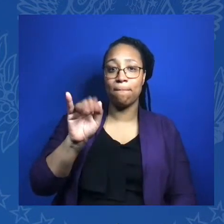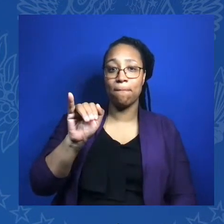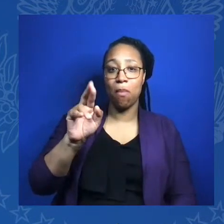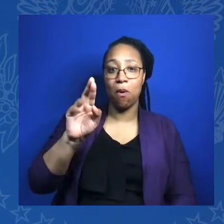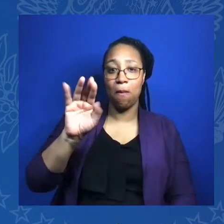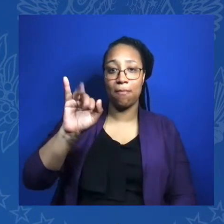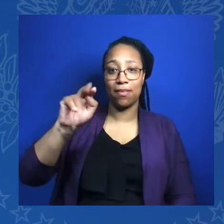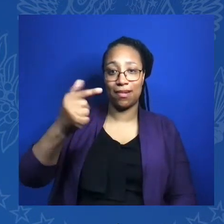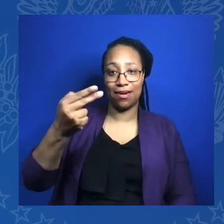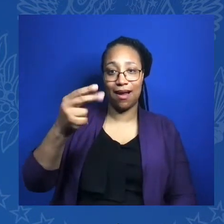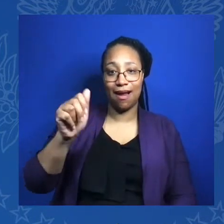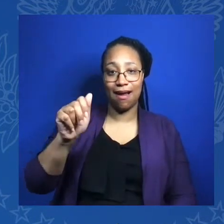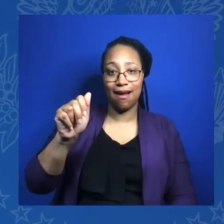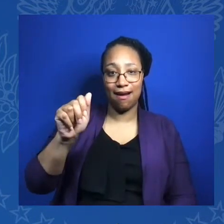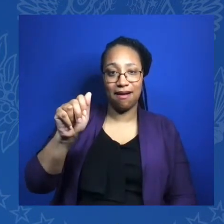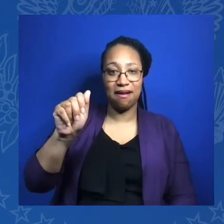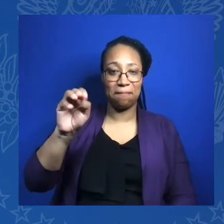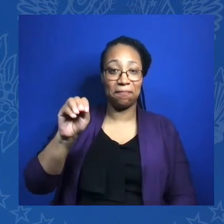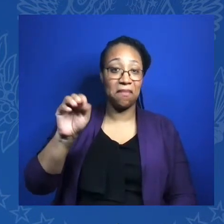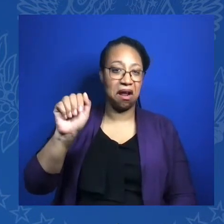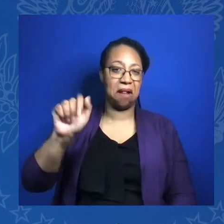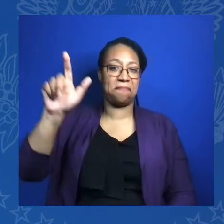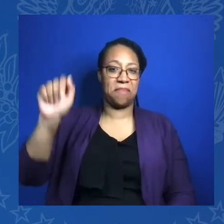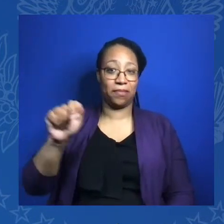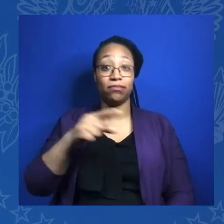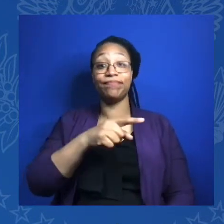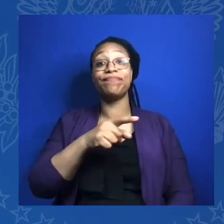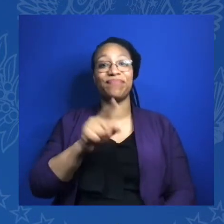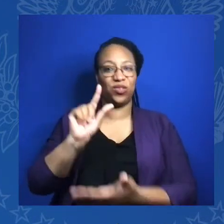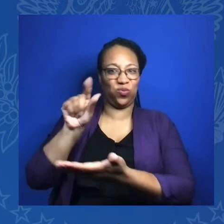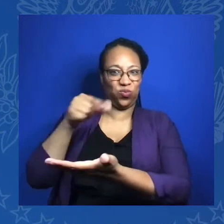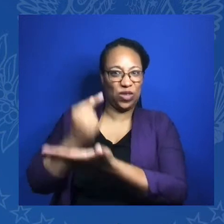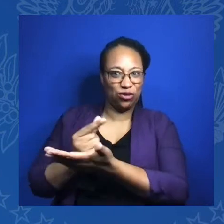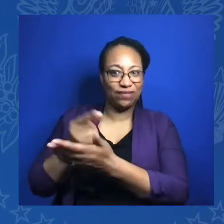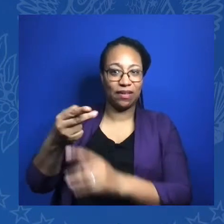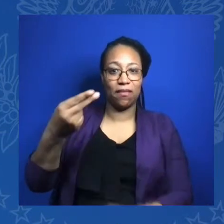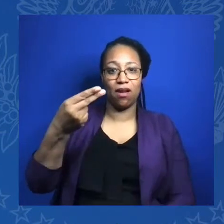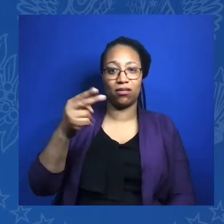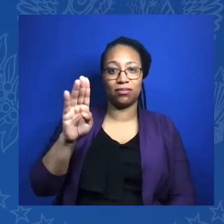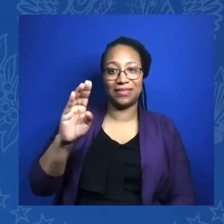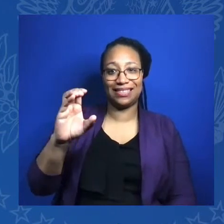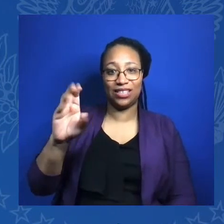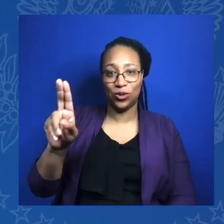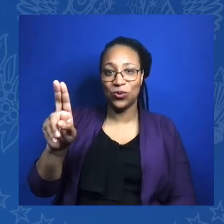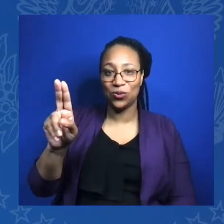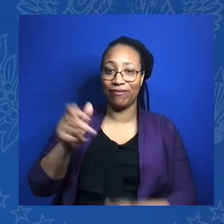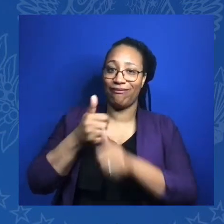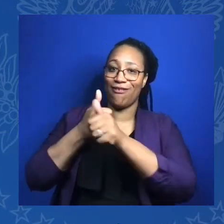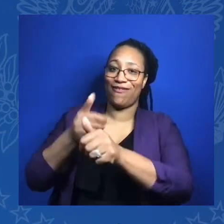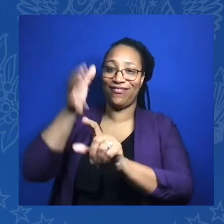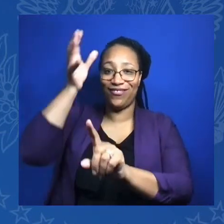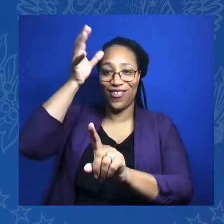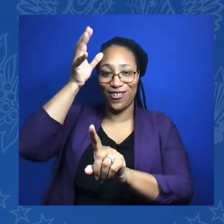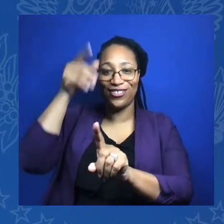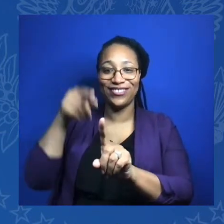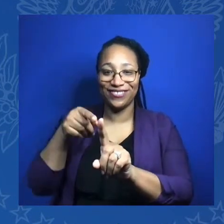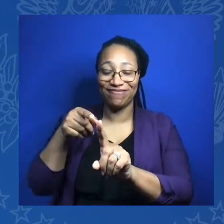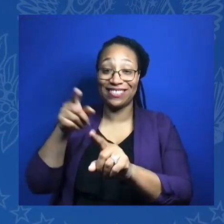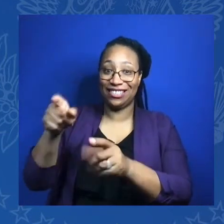He started in journalism to follow in the footsteps of his father, Roy Wood Sr., who covered the Civil Rights Movement. During Black History Month this year,